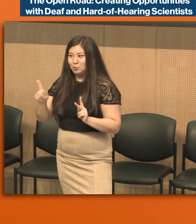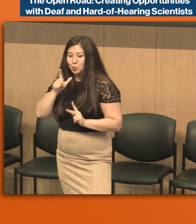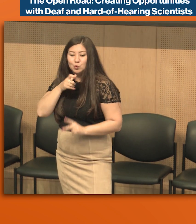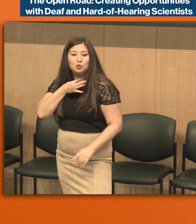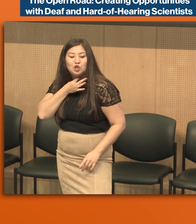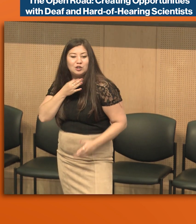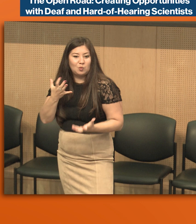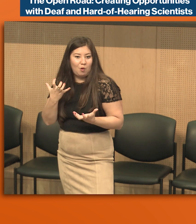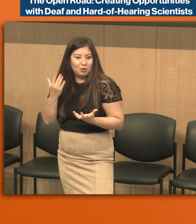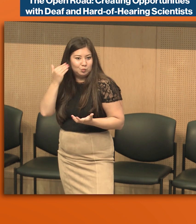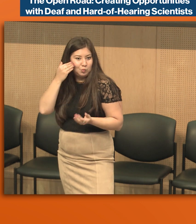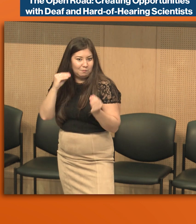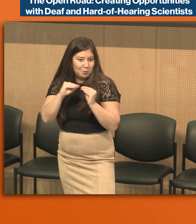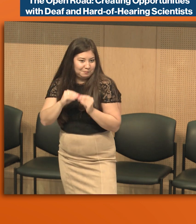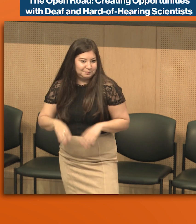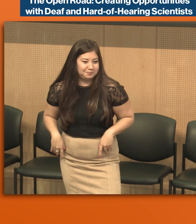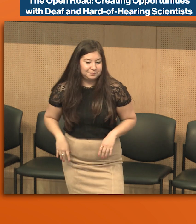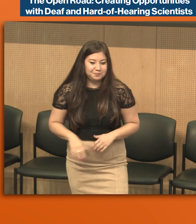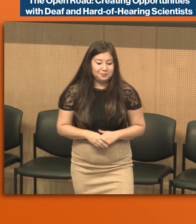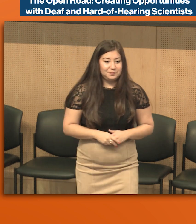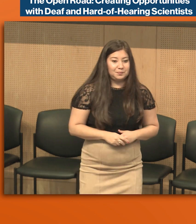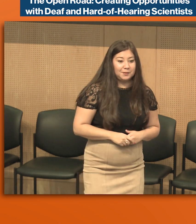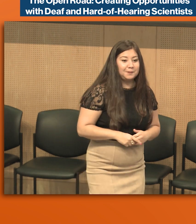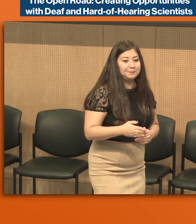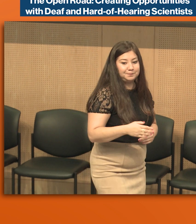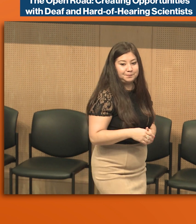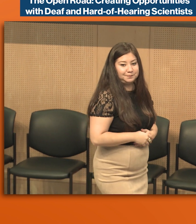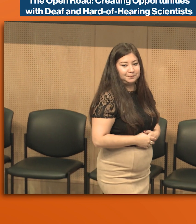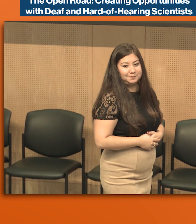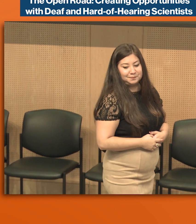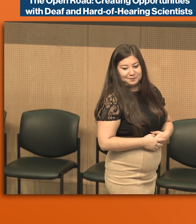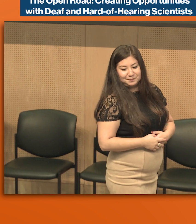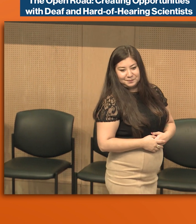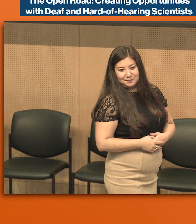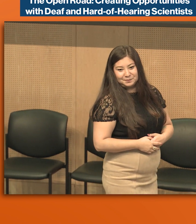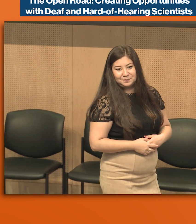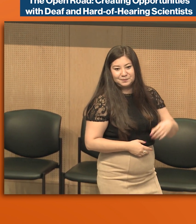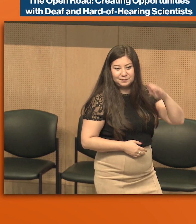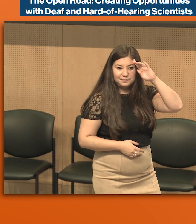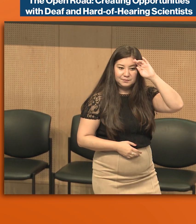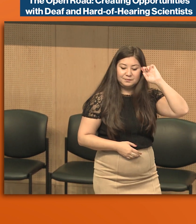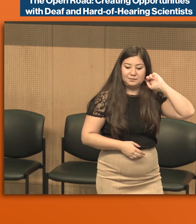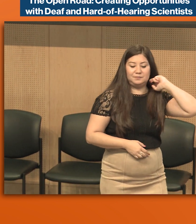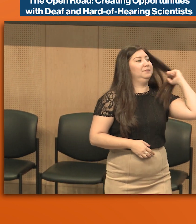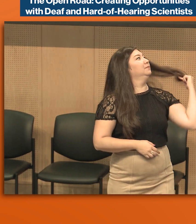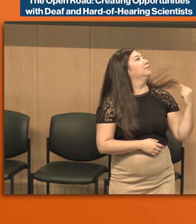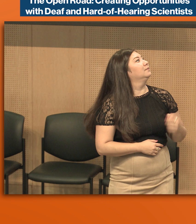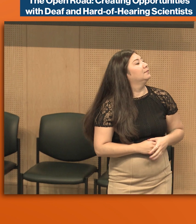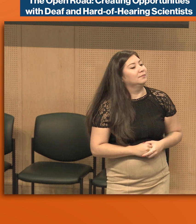No one outside of my class experience understood anything. But I believe that the community and the general public